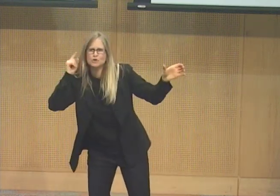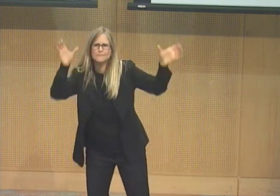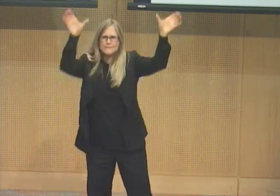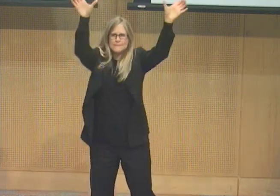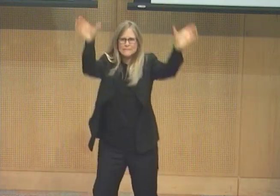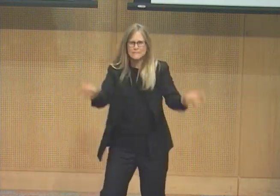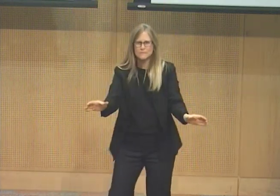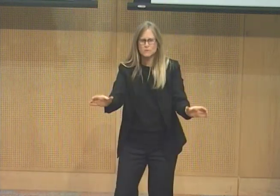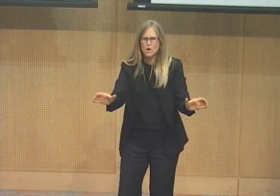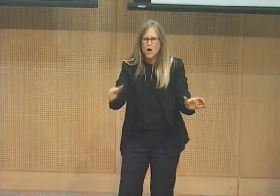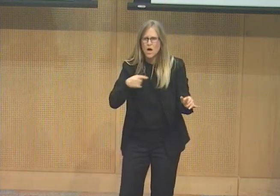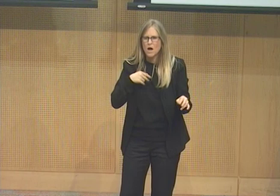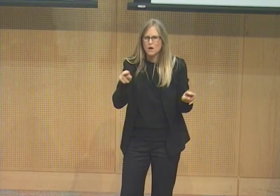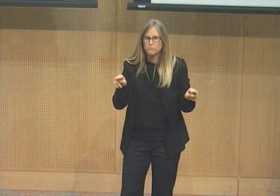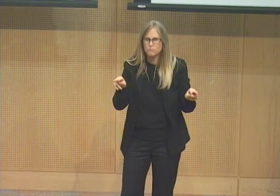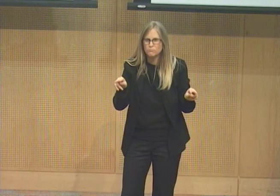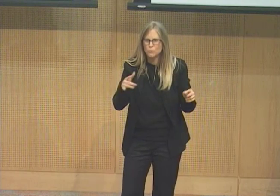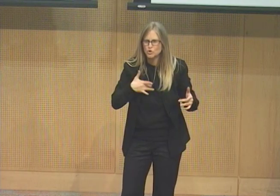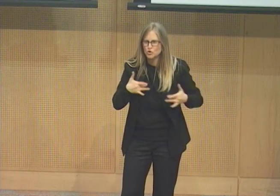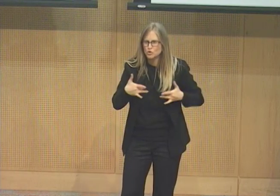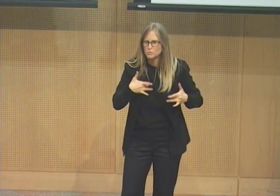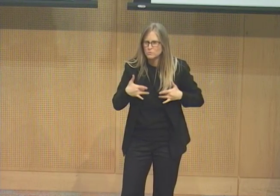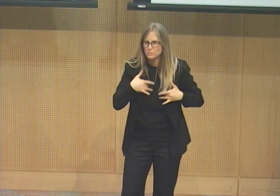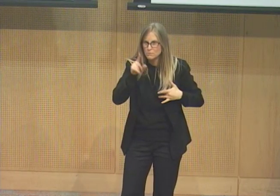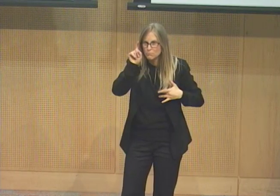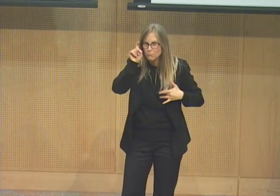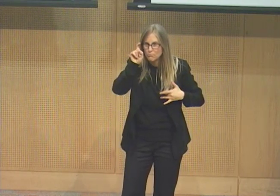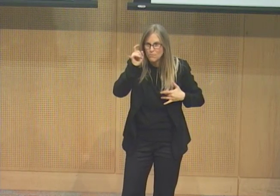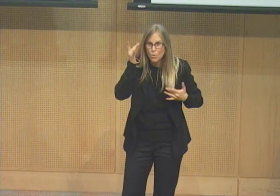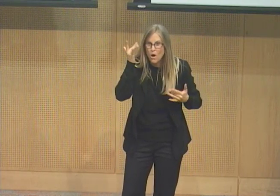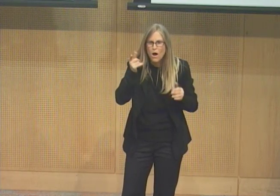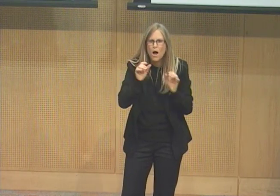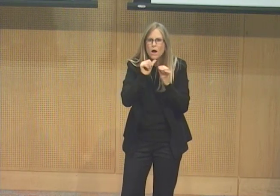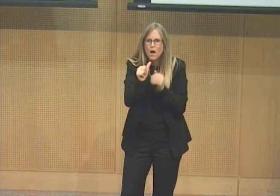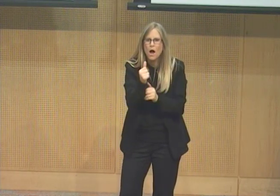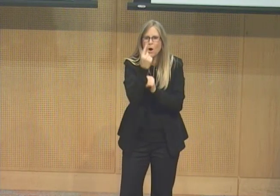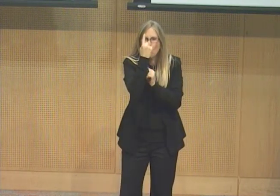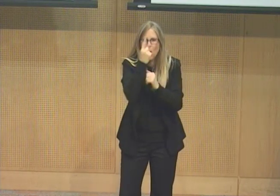"hear," "can hear," "can't hear"-- I was a bit concerned.